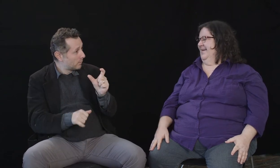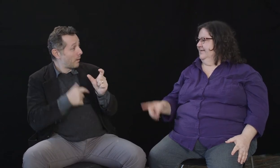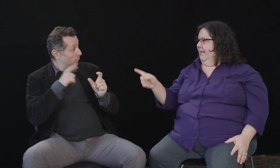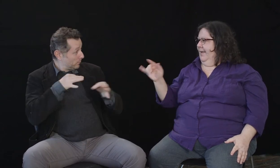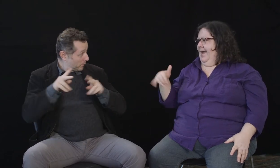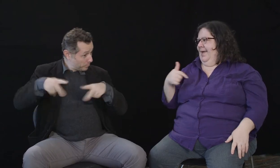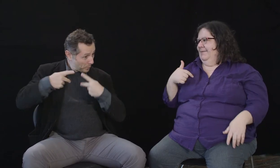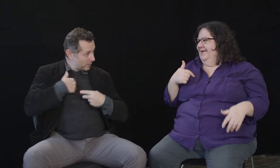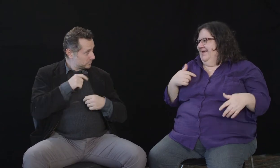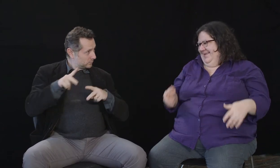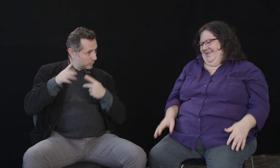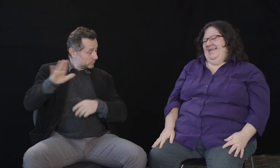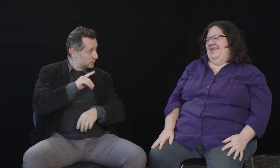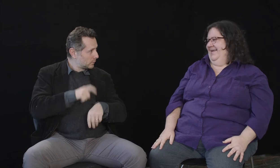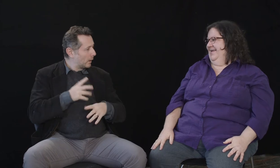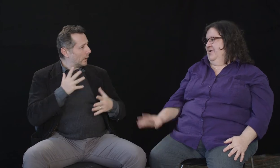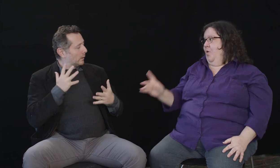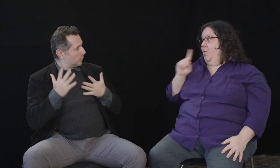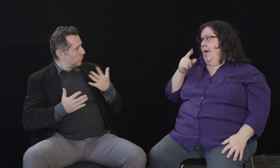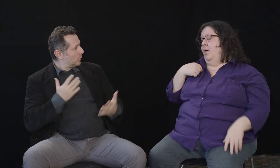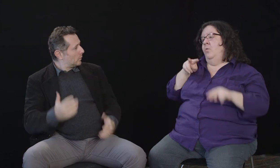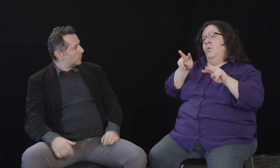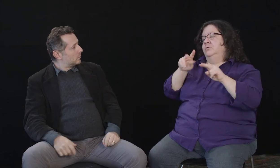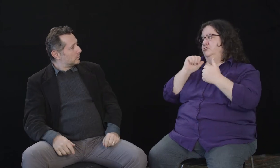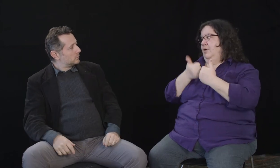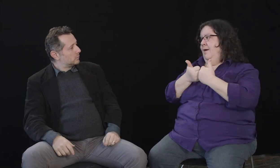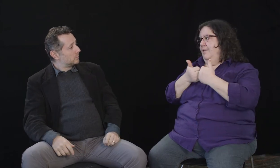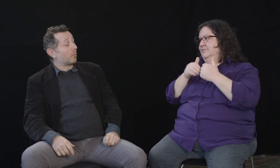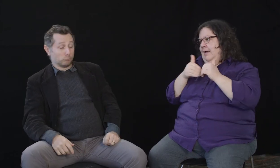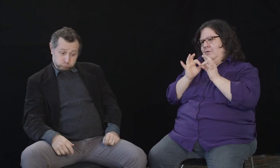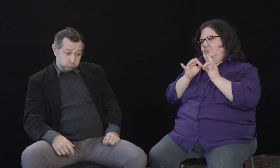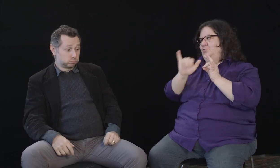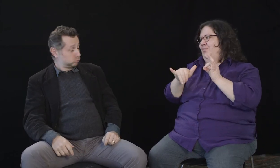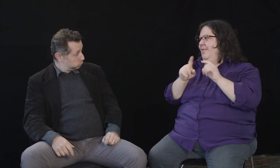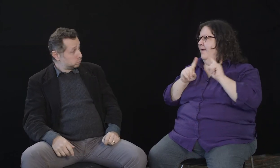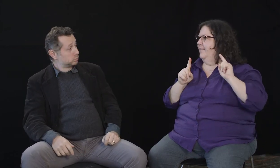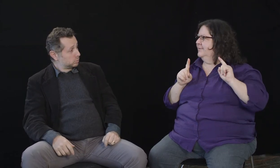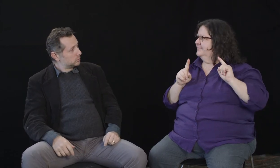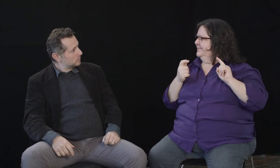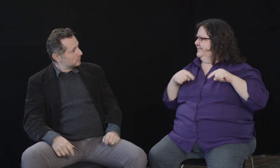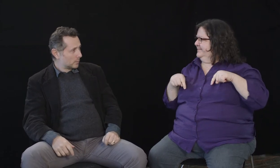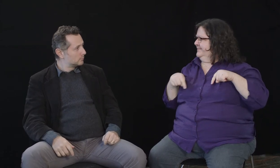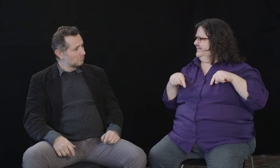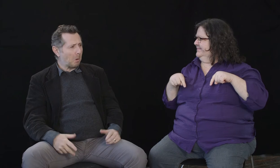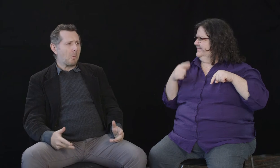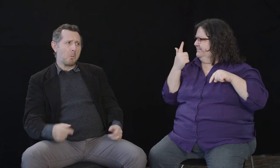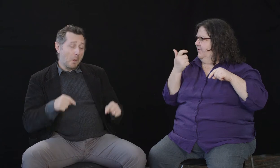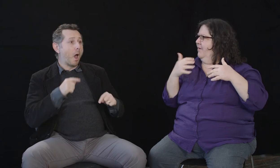Explaining requires additional time. Yes. This is a challenging talk to interpret. I'm anxious because